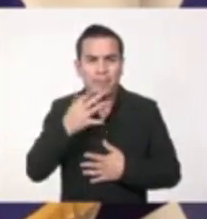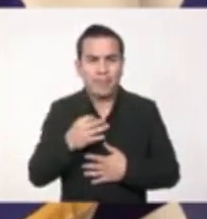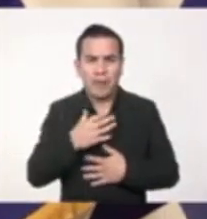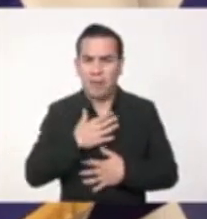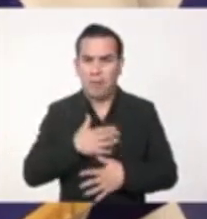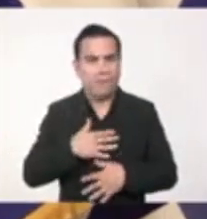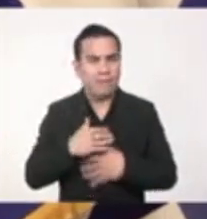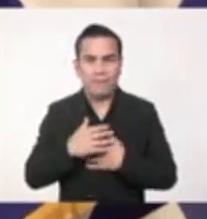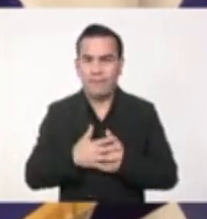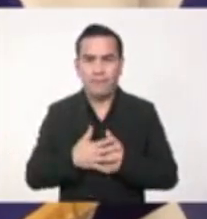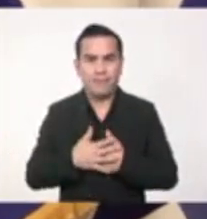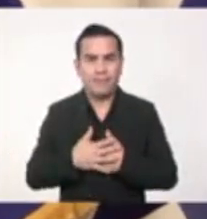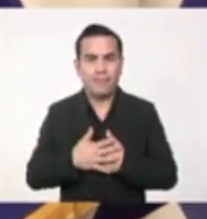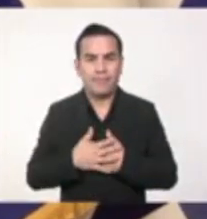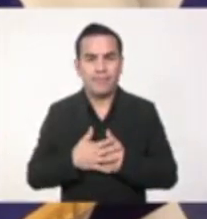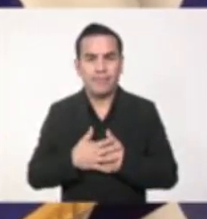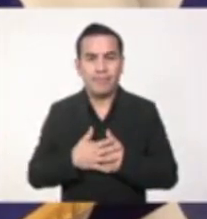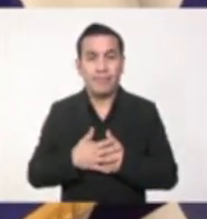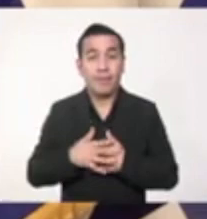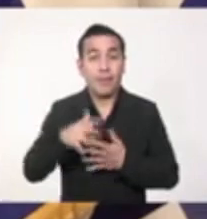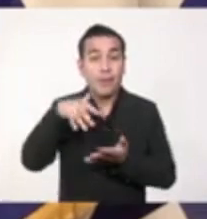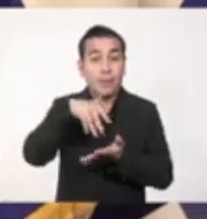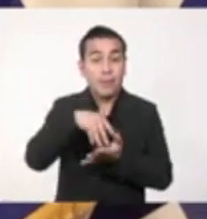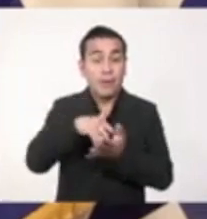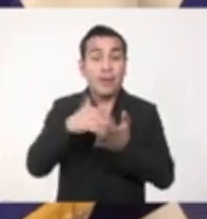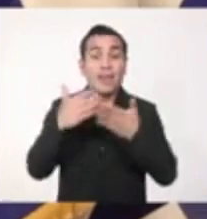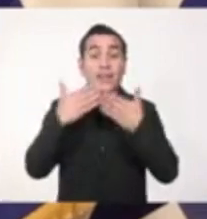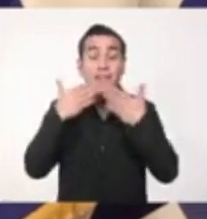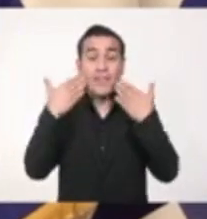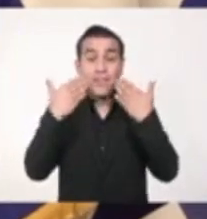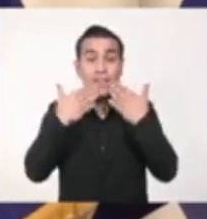not? The people are happy.